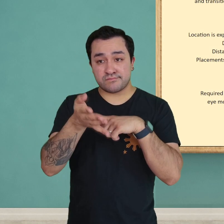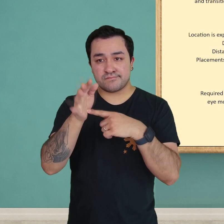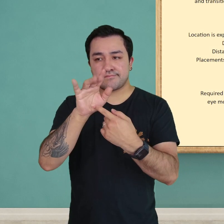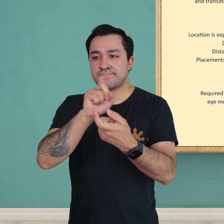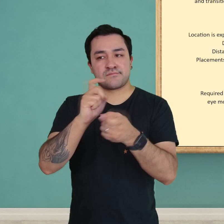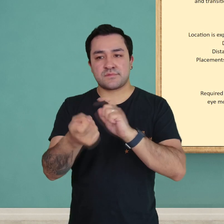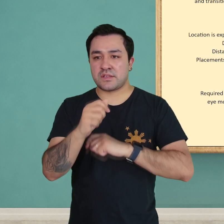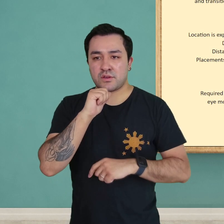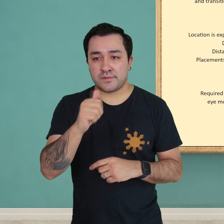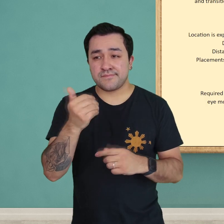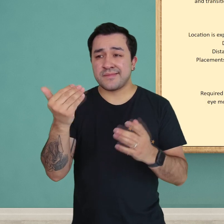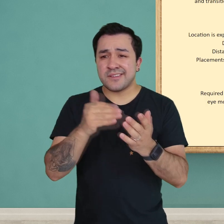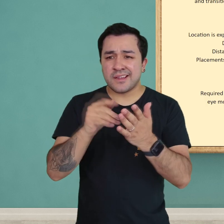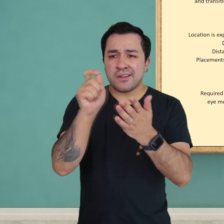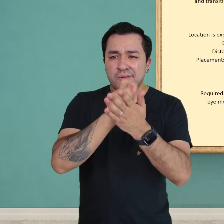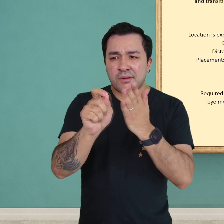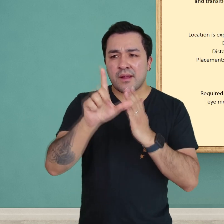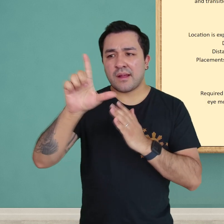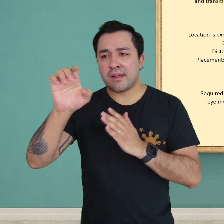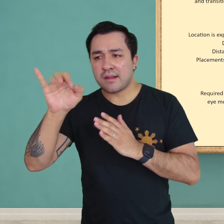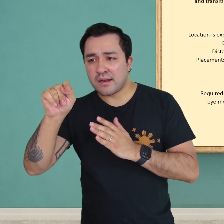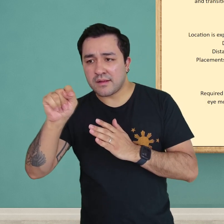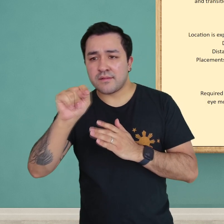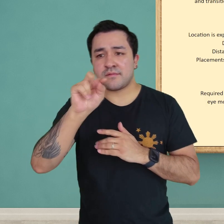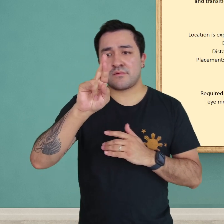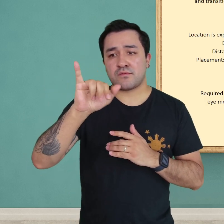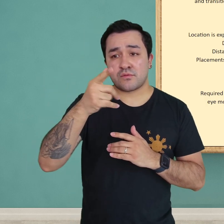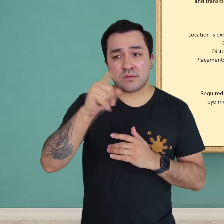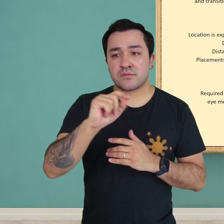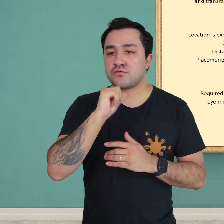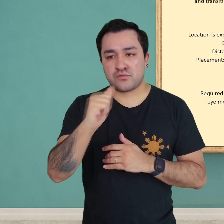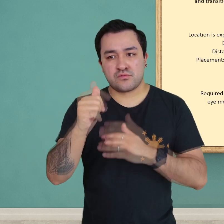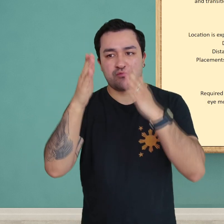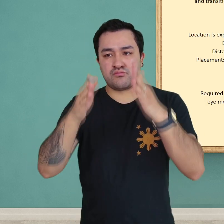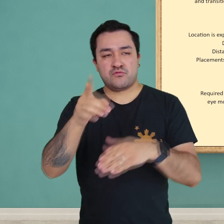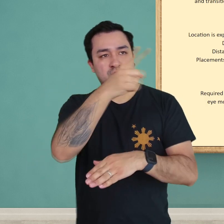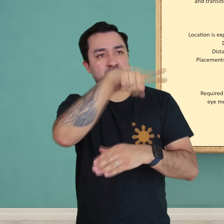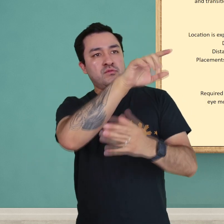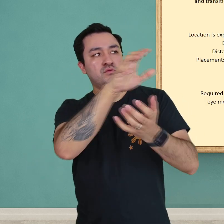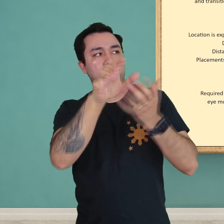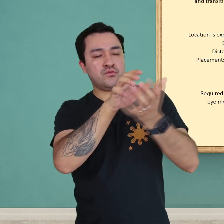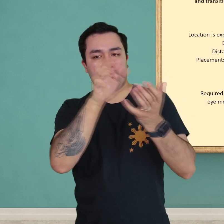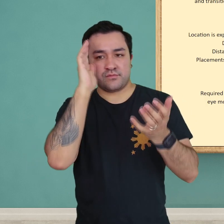Orientation has not changed. A reminder to avoid words such as “left” or “right” as it will change